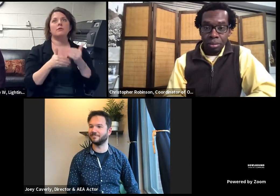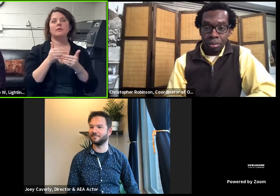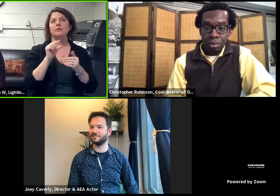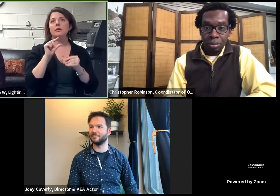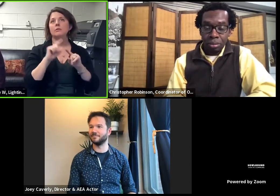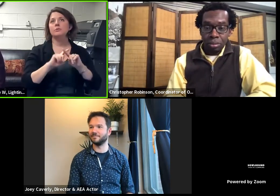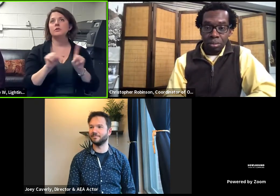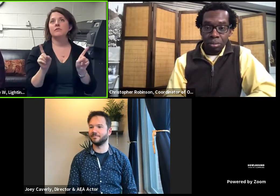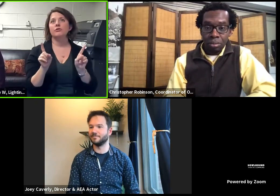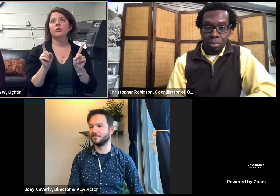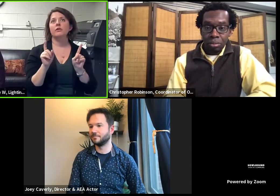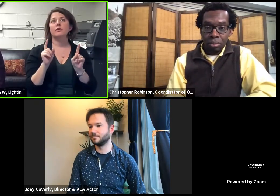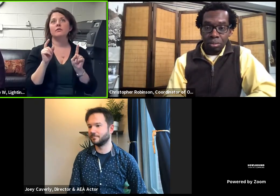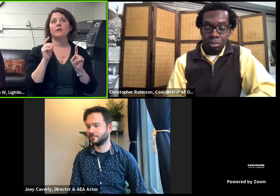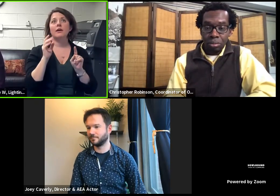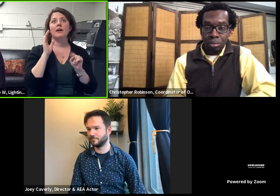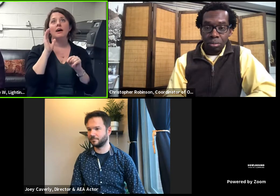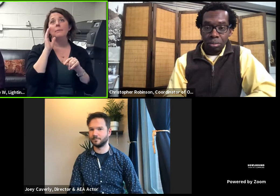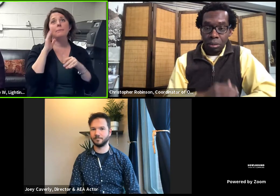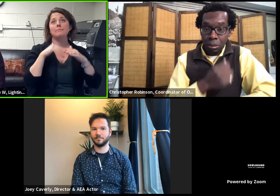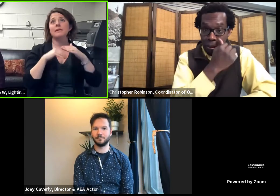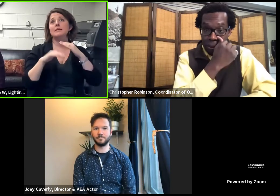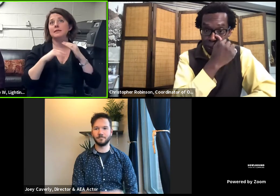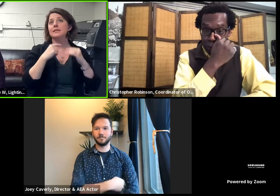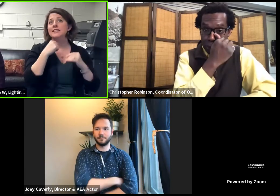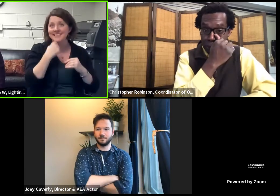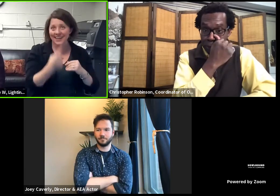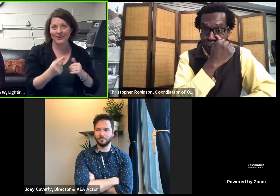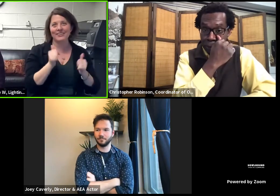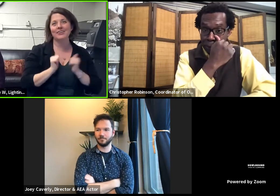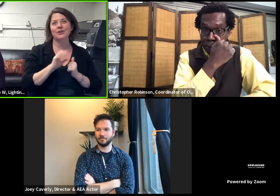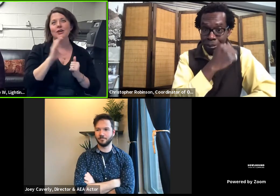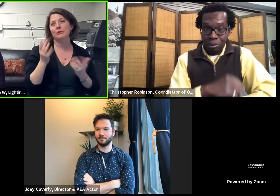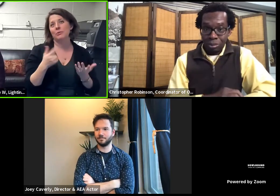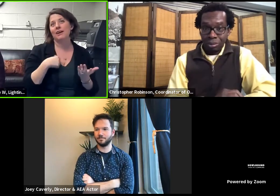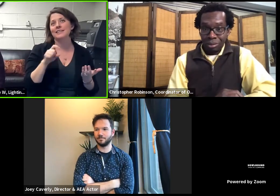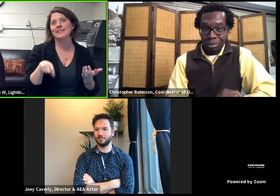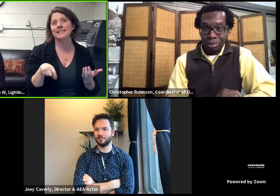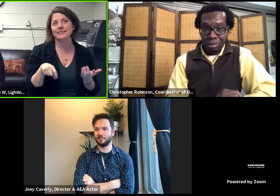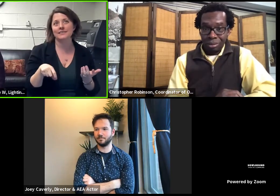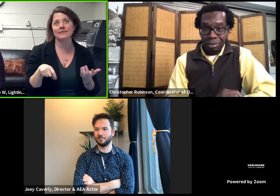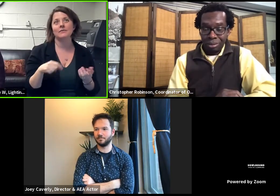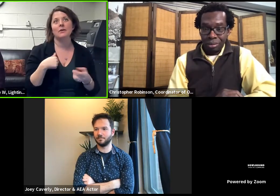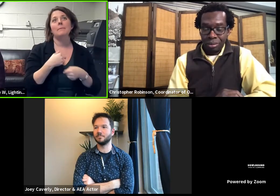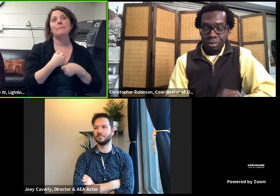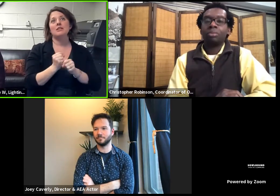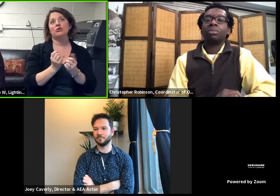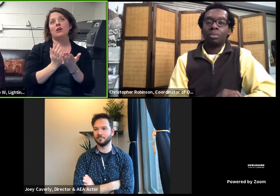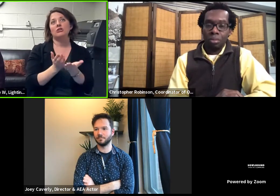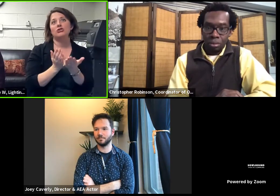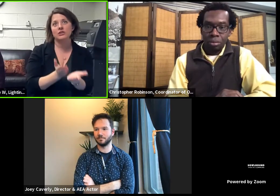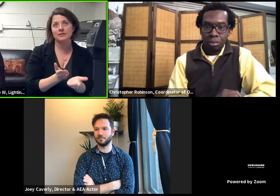This is Annie speaking. For me, my process is a little bit different. I mean, basically I tell theater companies what I need.